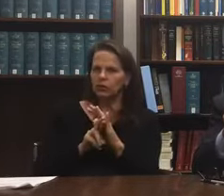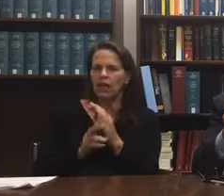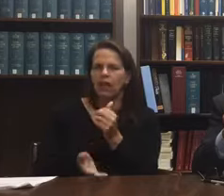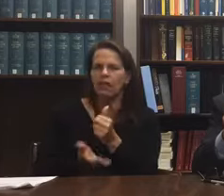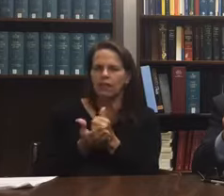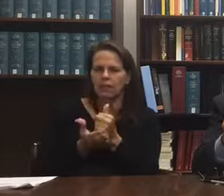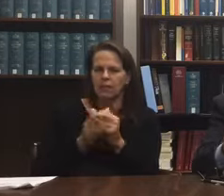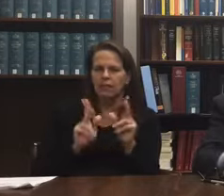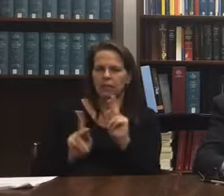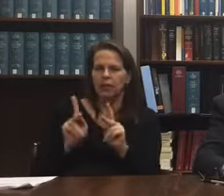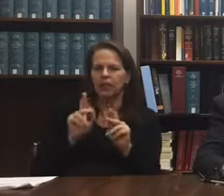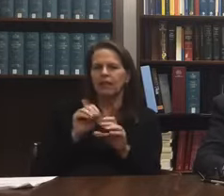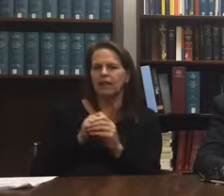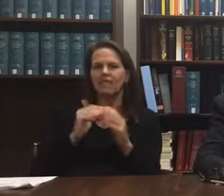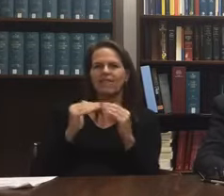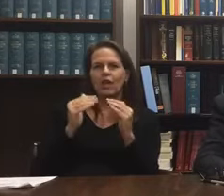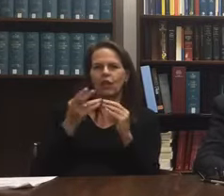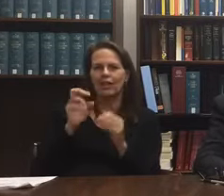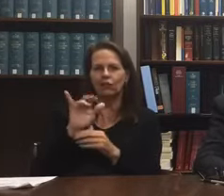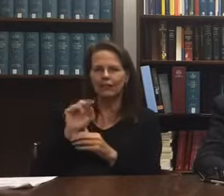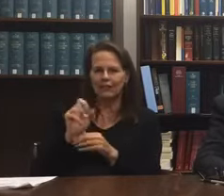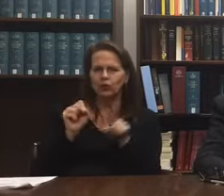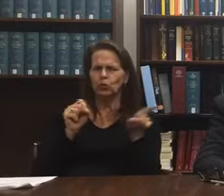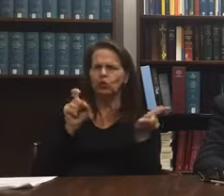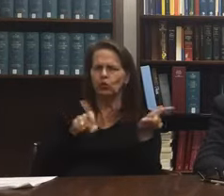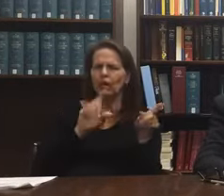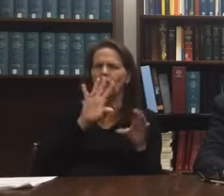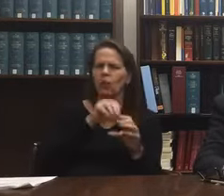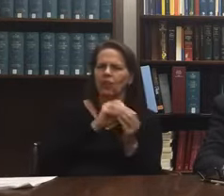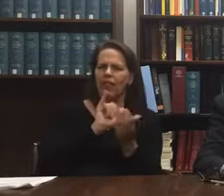hearings and so you should include that in your evidence packet and again those